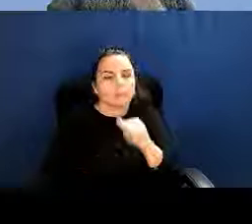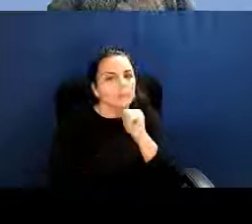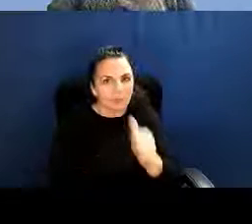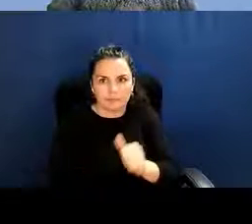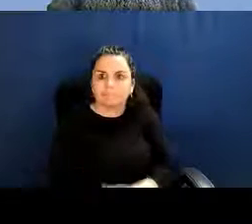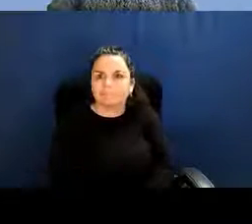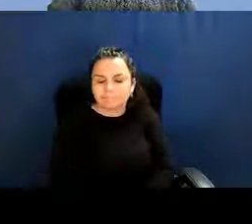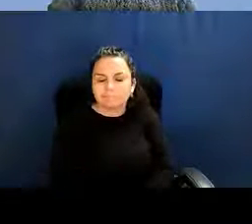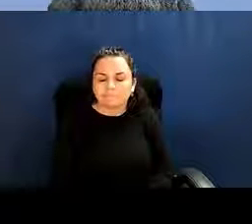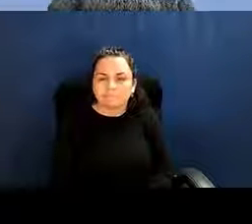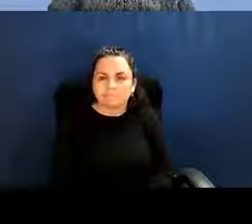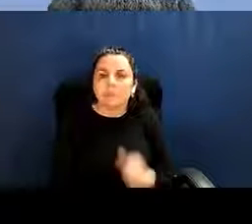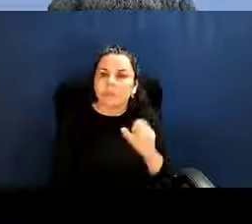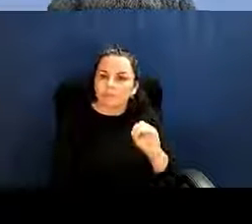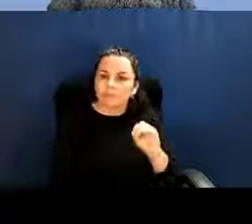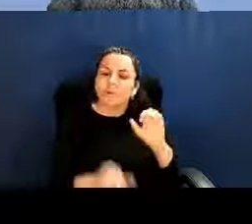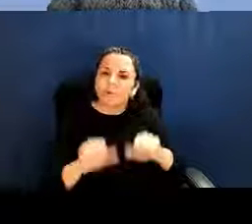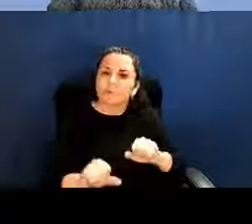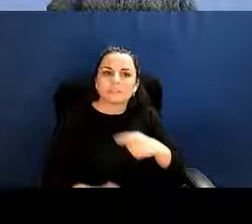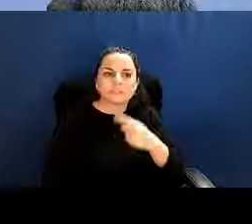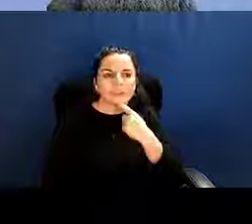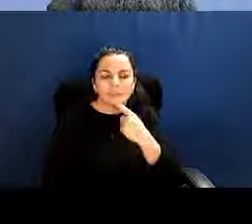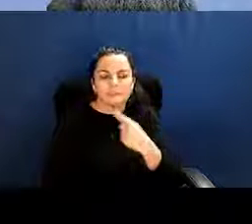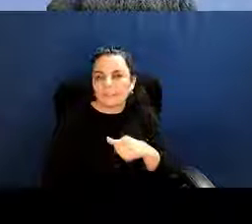So then you have a case of not human subjects research.